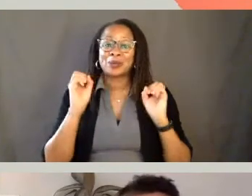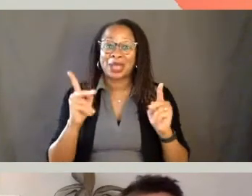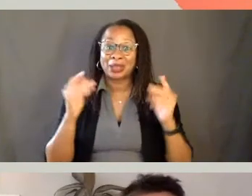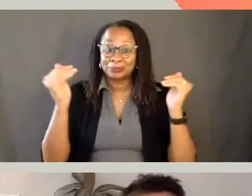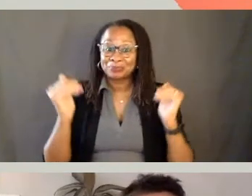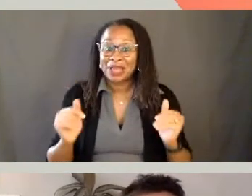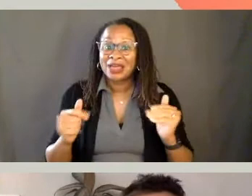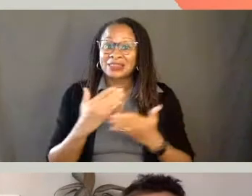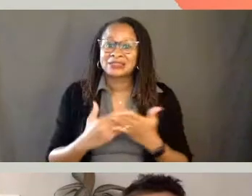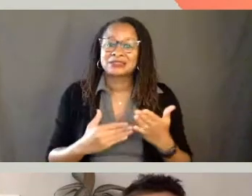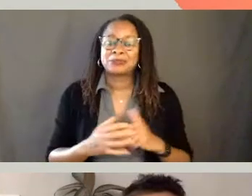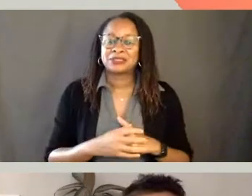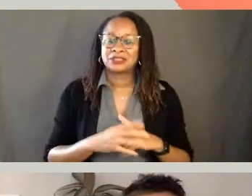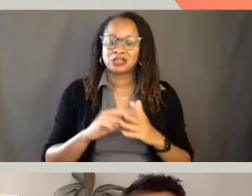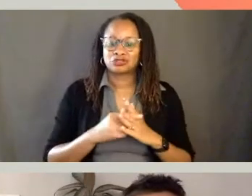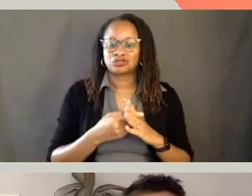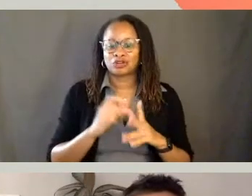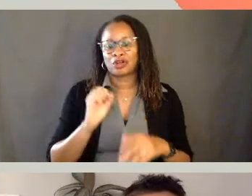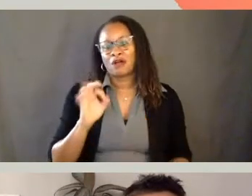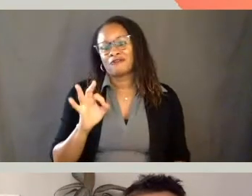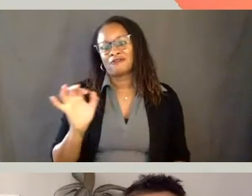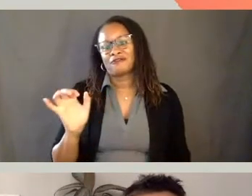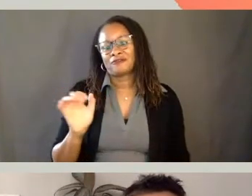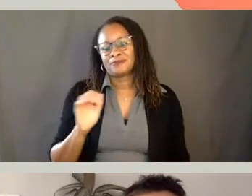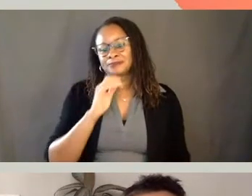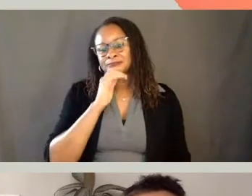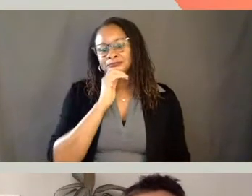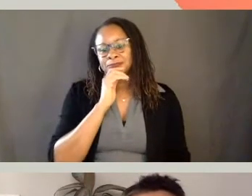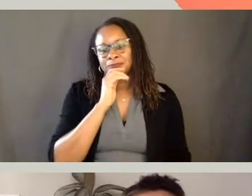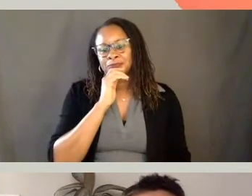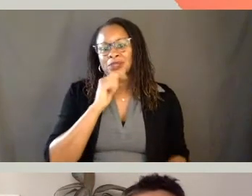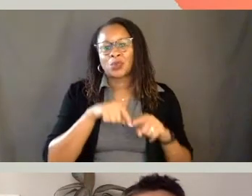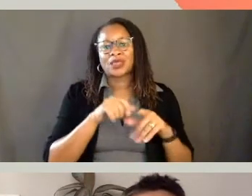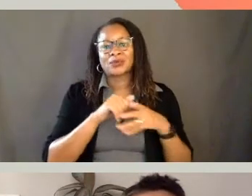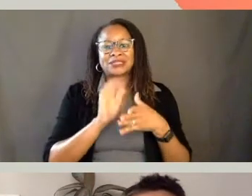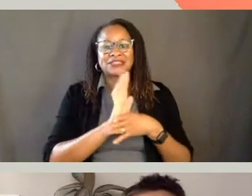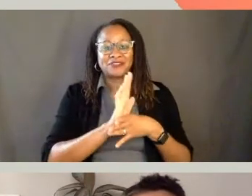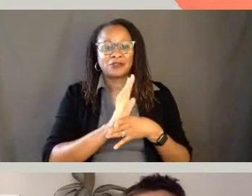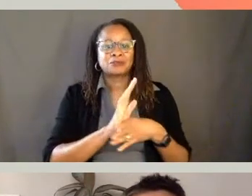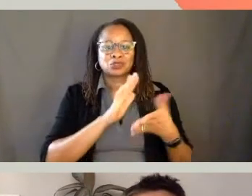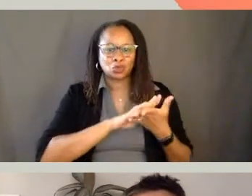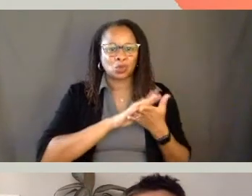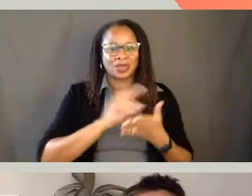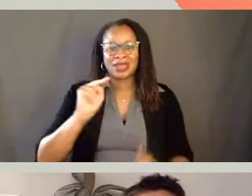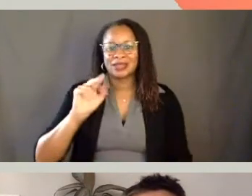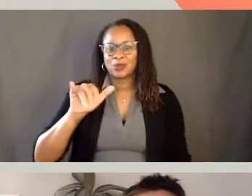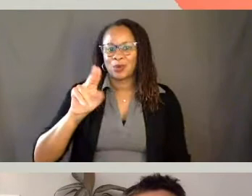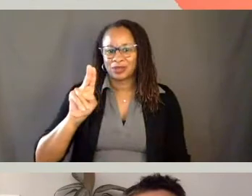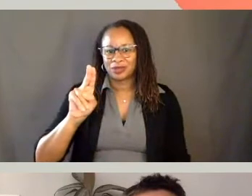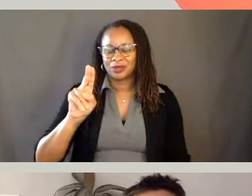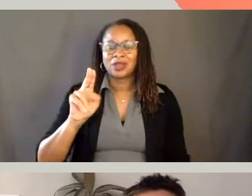So with this piece, I started it off at, well, I was in film school at NYU for their film program.